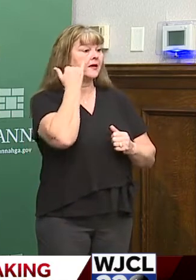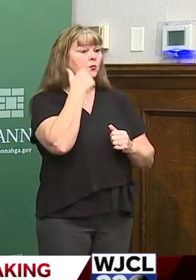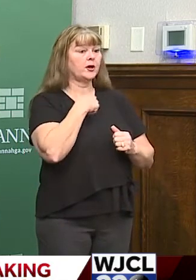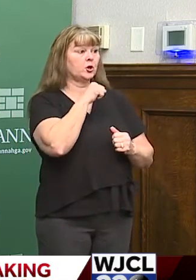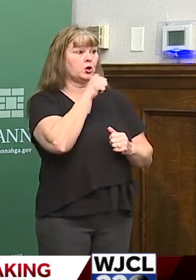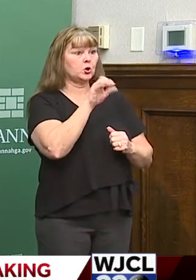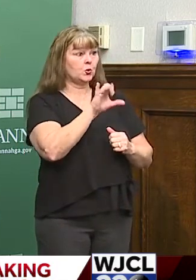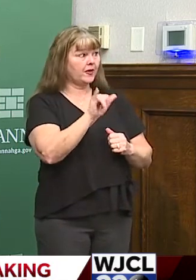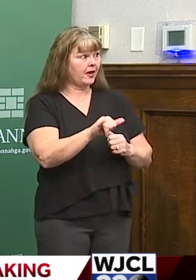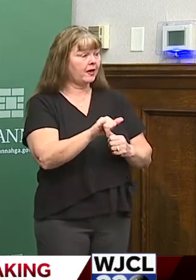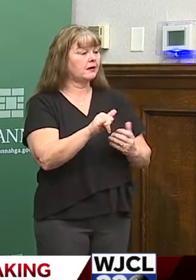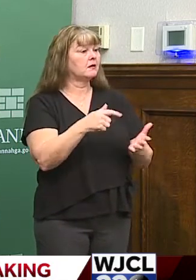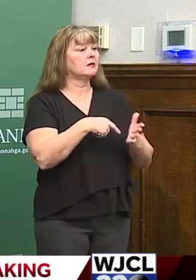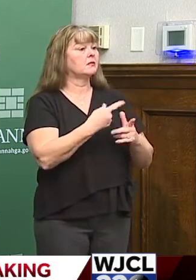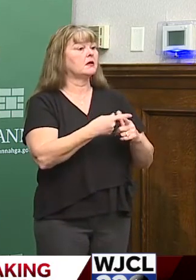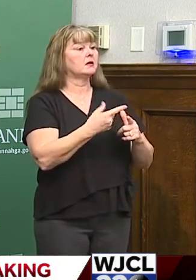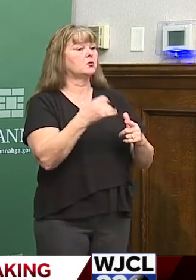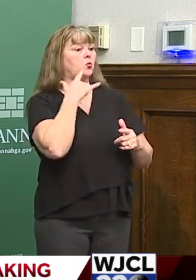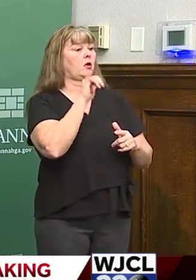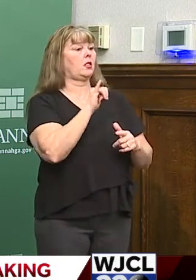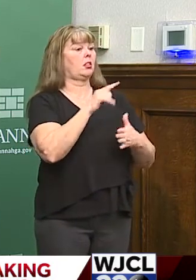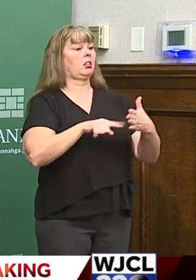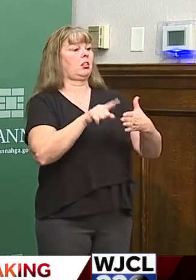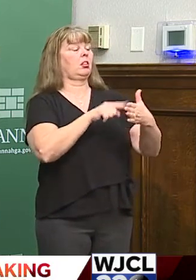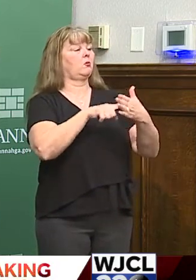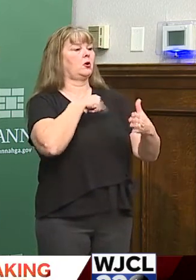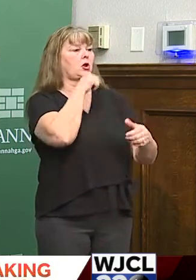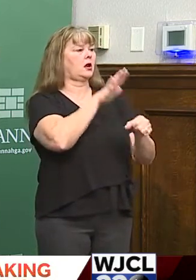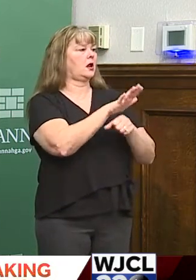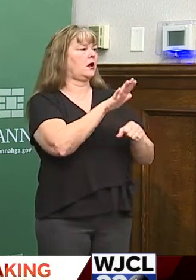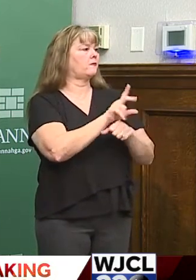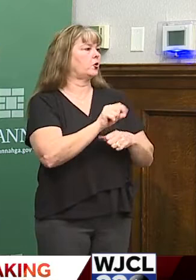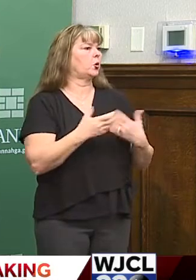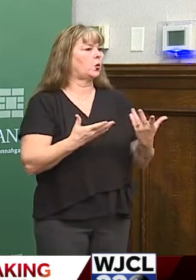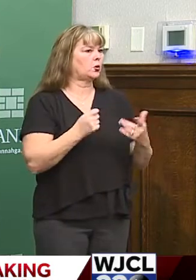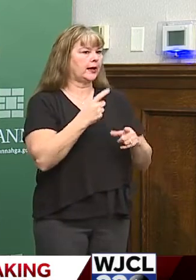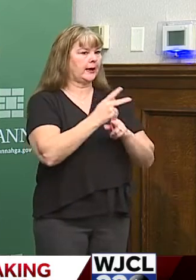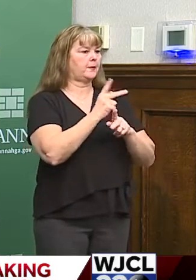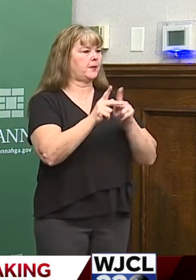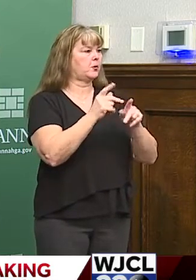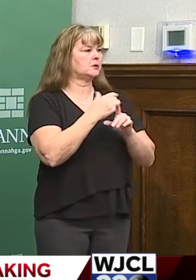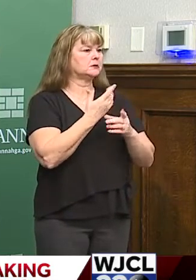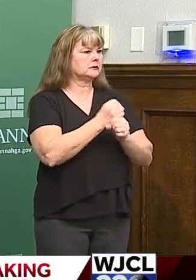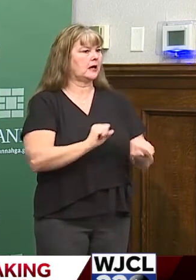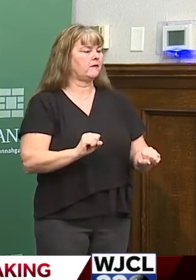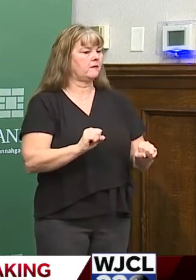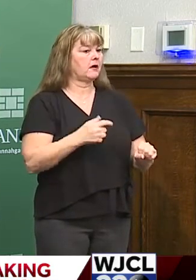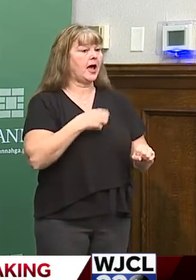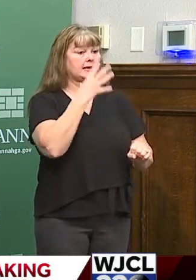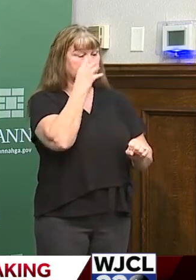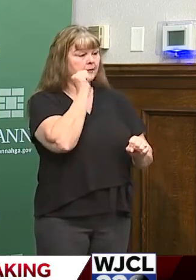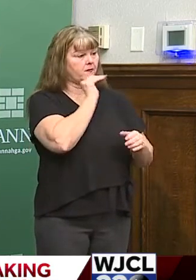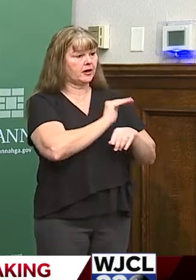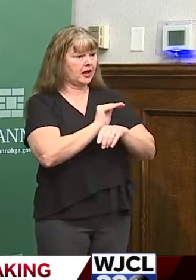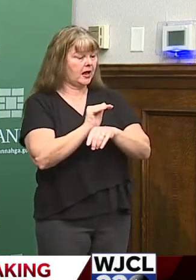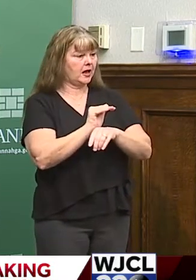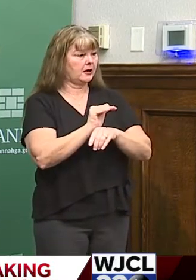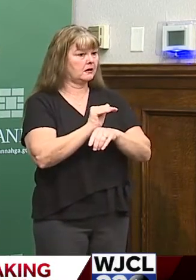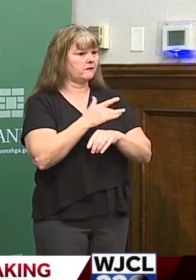PEOPLE SAFE BECAUSE ON THE FLIP SIDE ABOUT THAT, IF WE DON'T, THEN WE'RE ALSO CRITICIZED THAT WE DIDN'T DO ENOUGH TO KEEP PEOPLE SAFE.